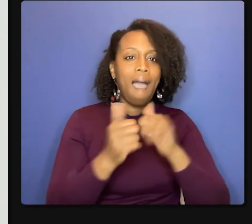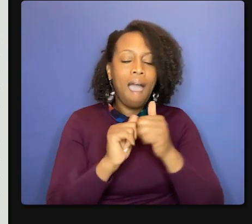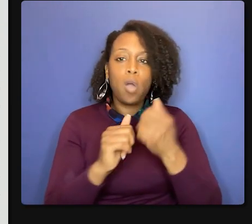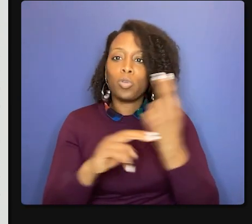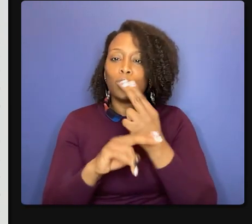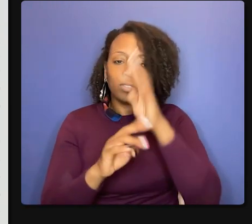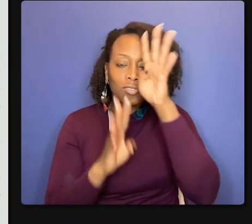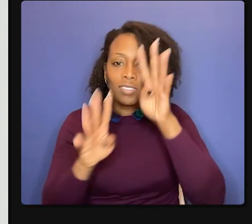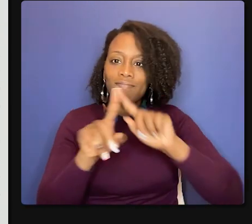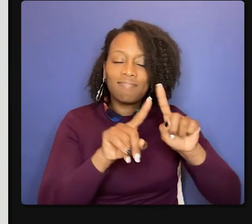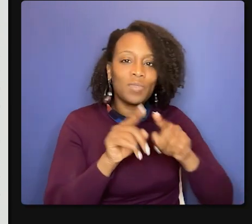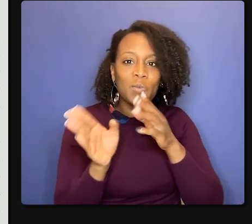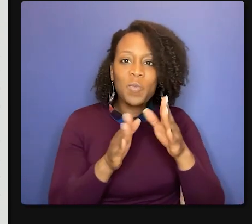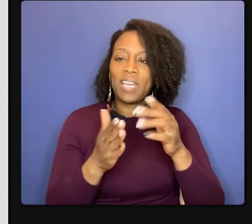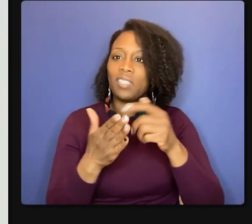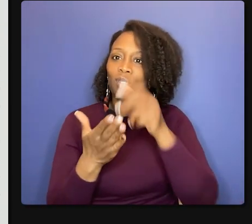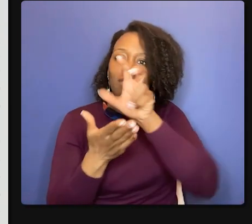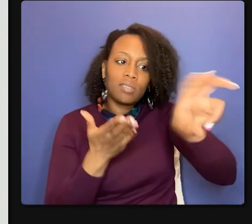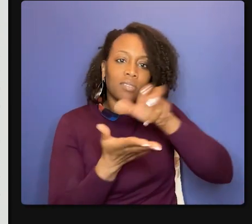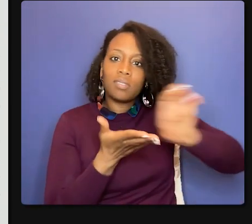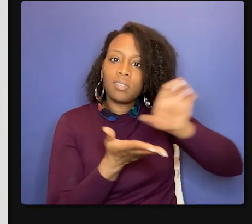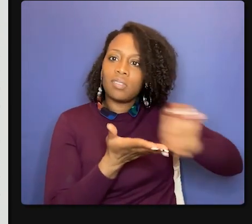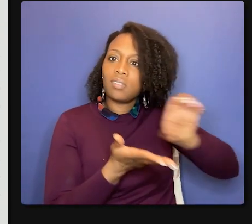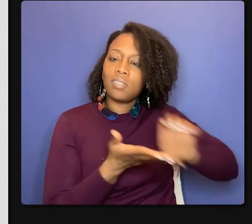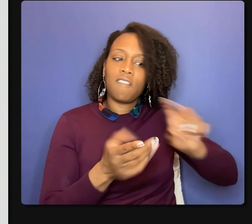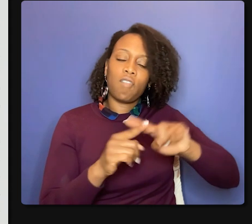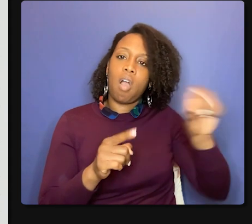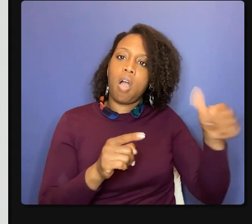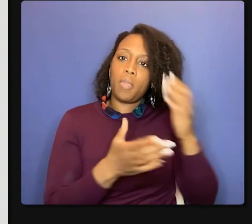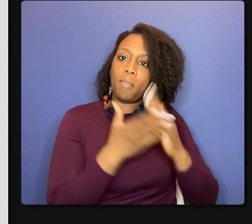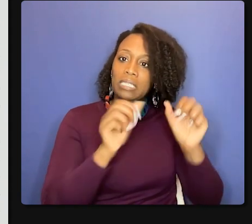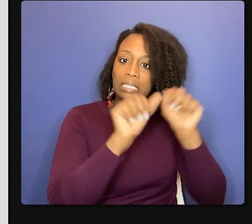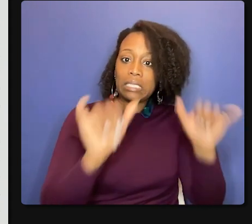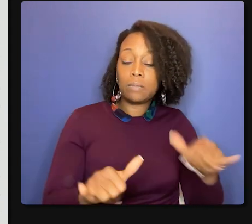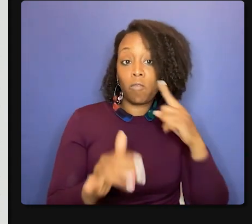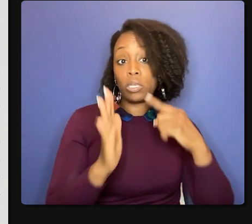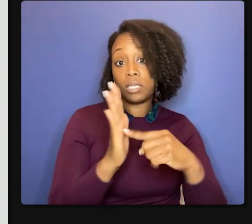by finding more creative ways to offload decompression to other parts of the system.